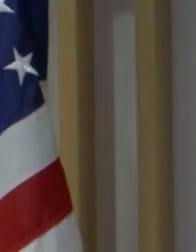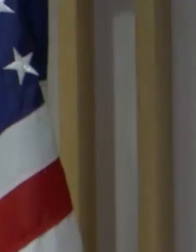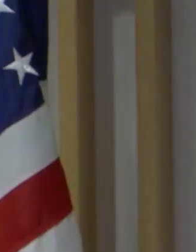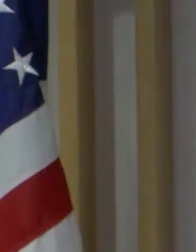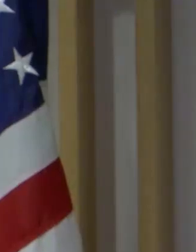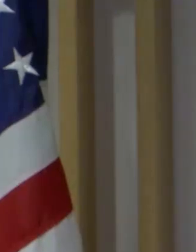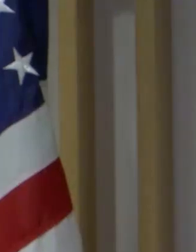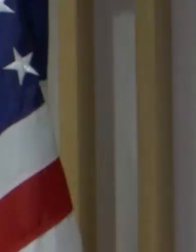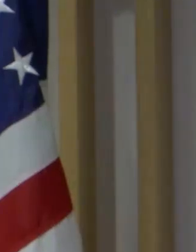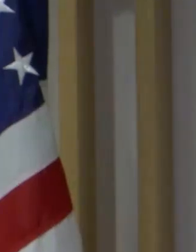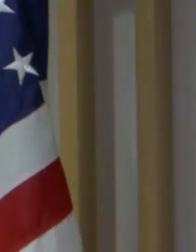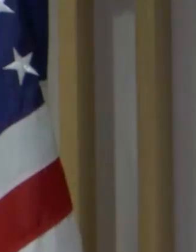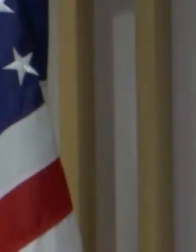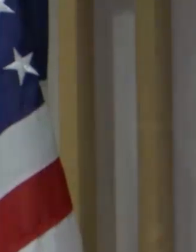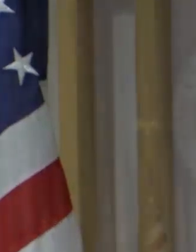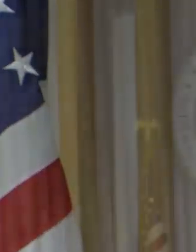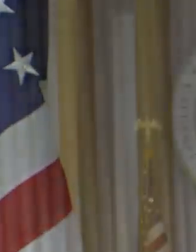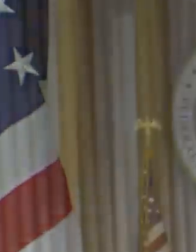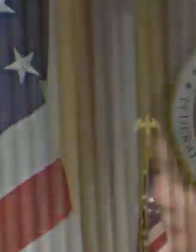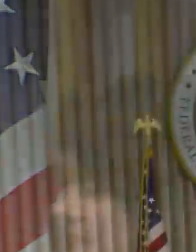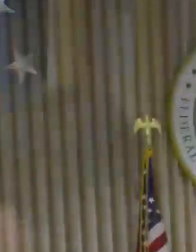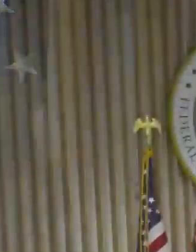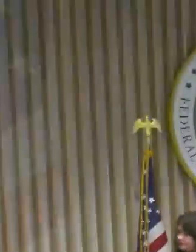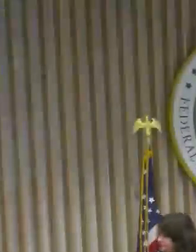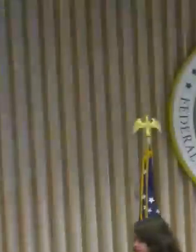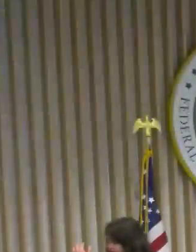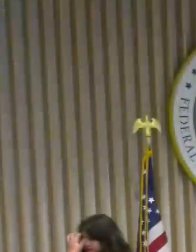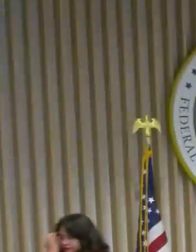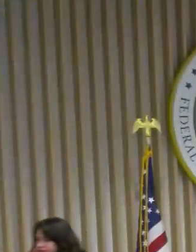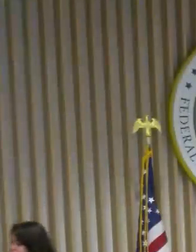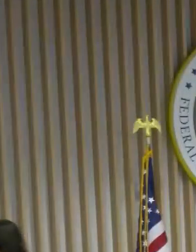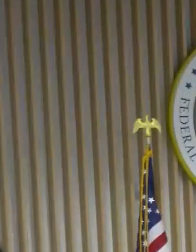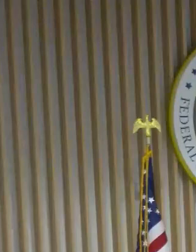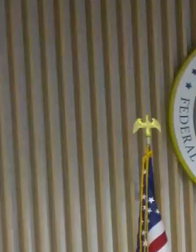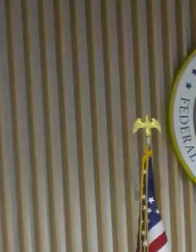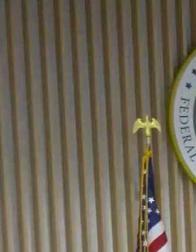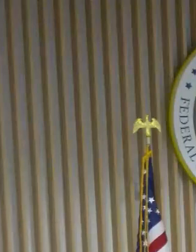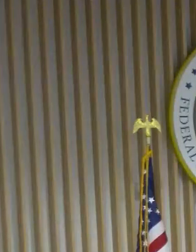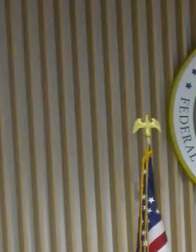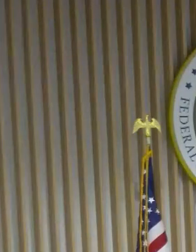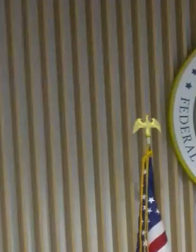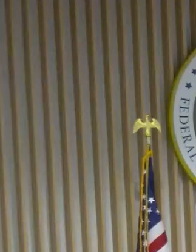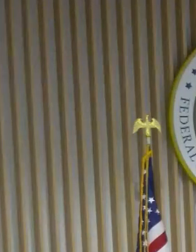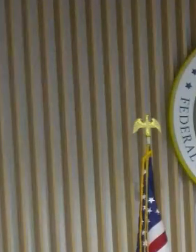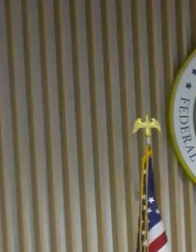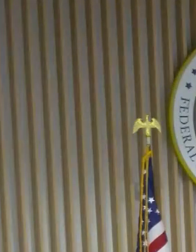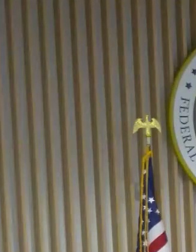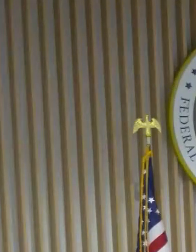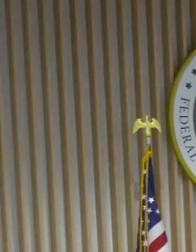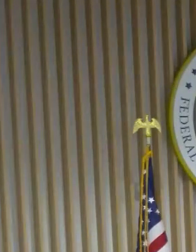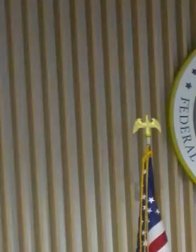AND I WILL GREAT -- I WILL GRANT YOU THAT THEY ARE NEXT OR NEIGHBORS. ANYTHING ELSE?